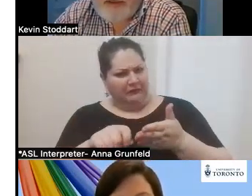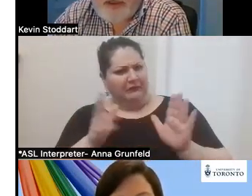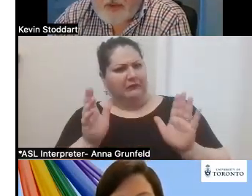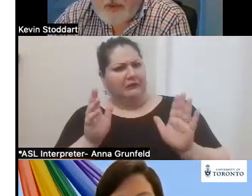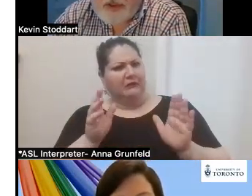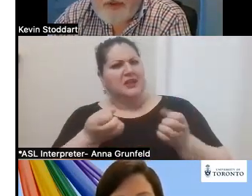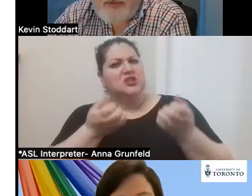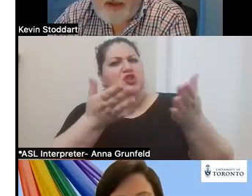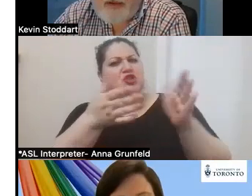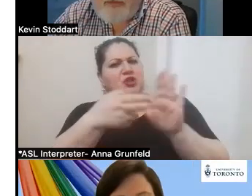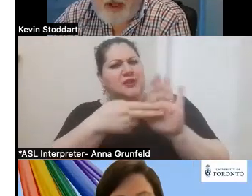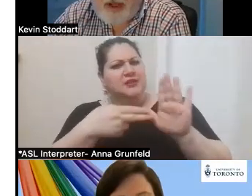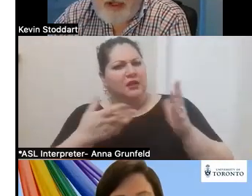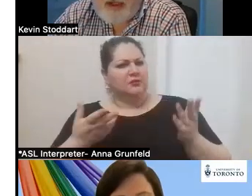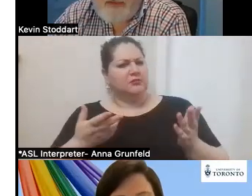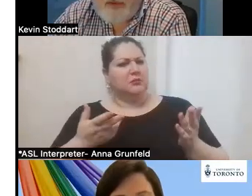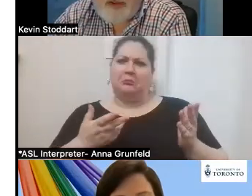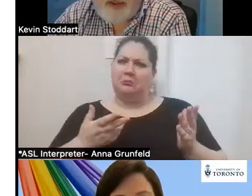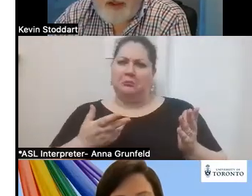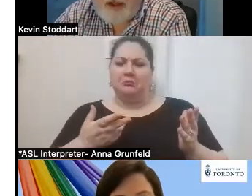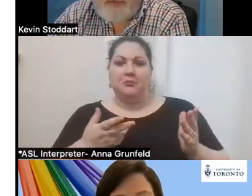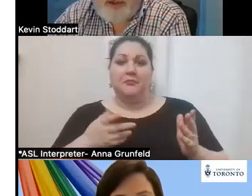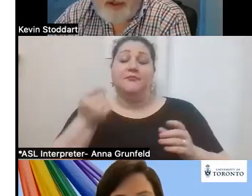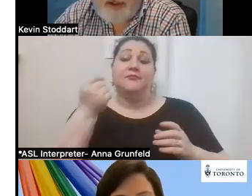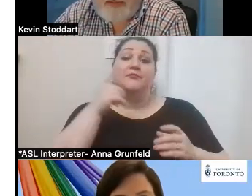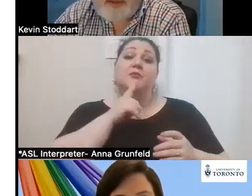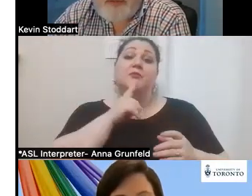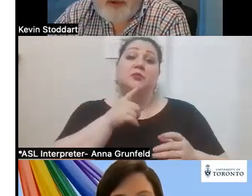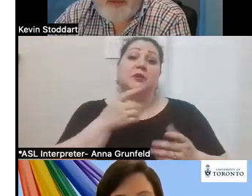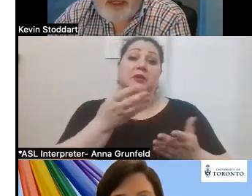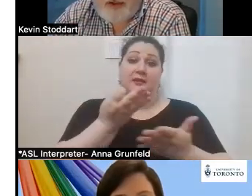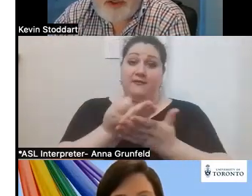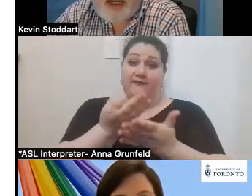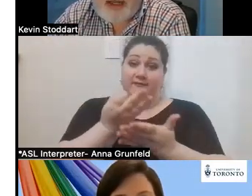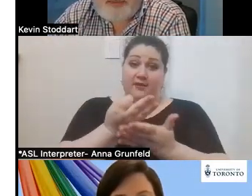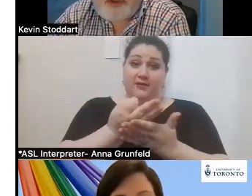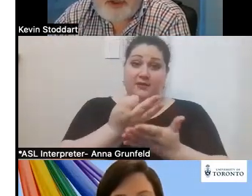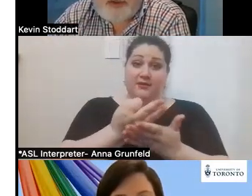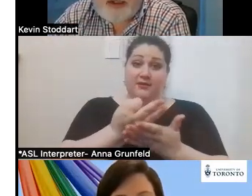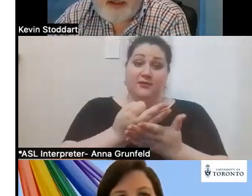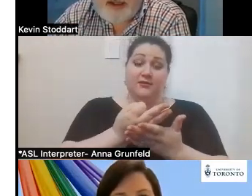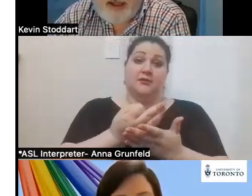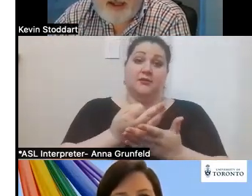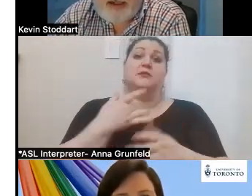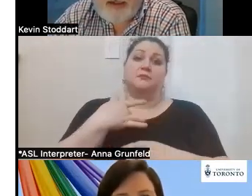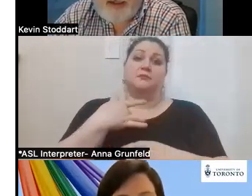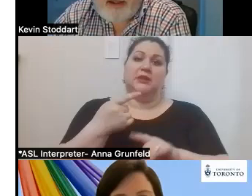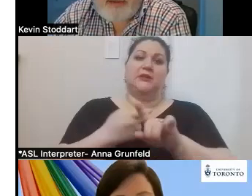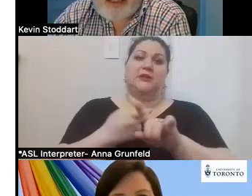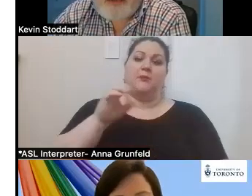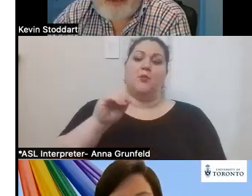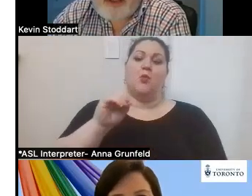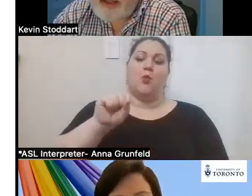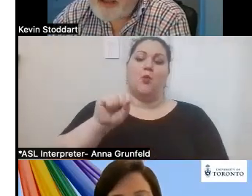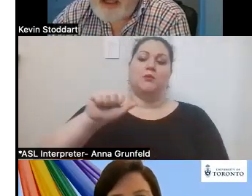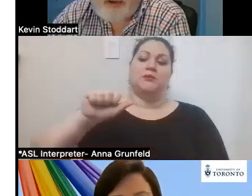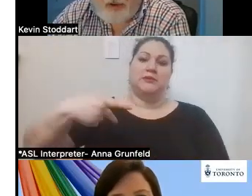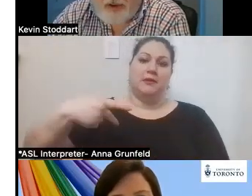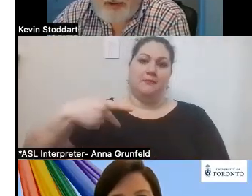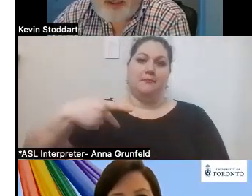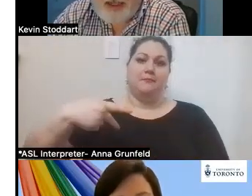The source of funding really often comes from the OSAP bursary and that has been incredibly